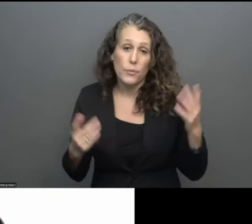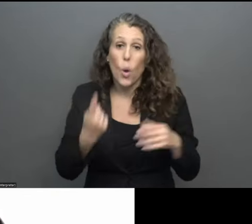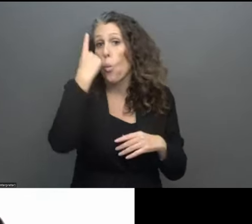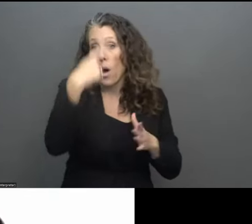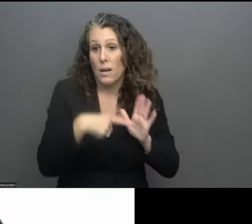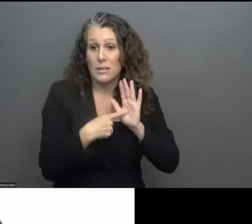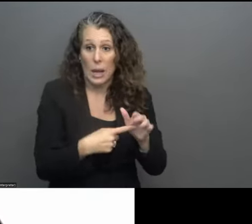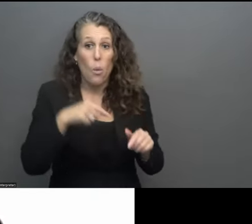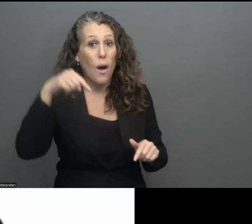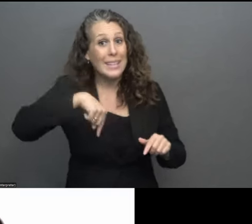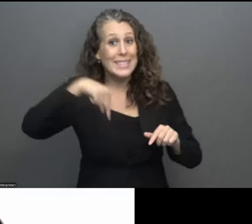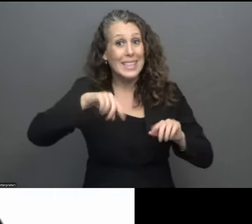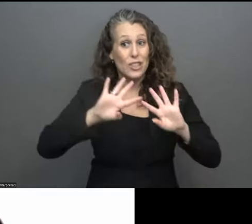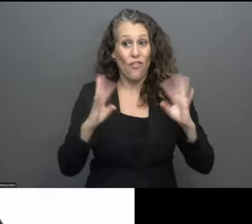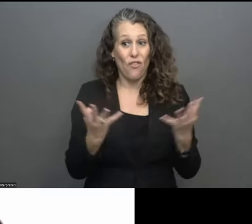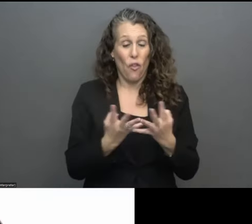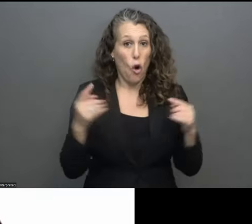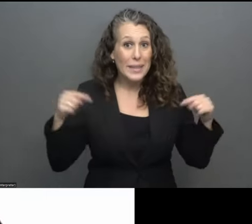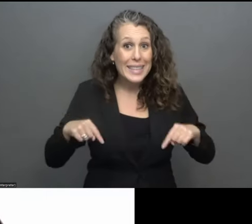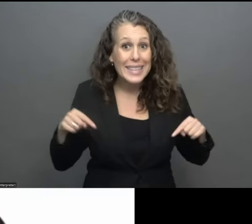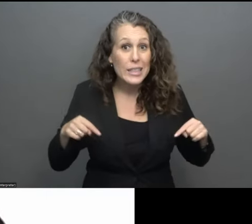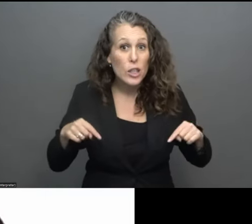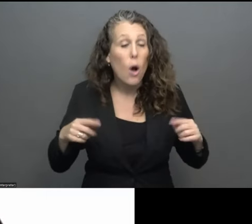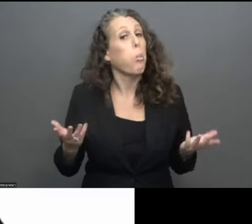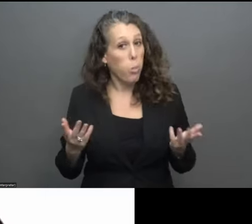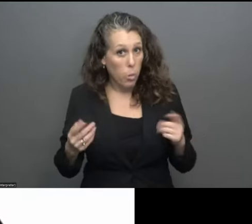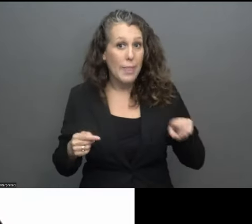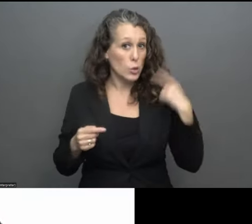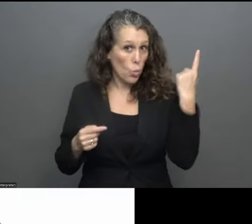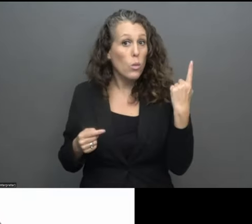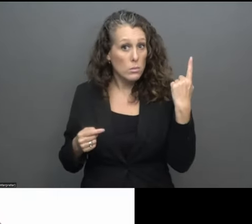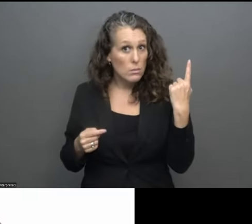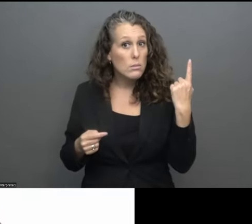not you know there's there's things that we often look at in this was a comment that came